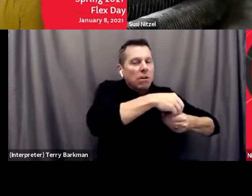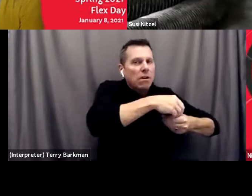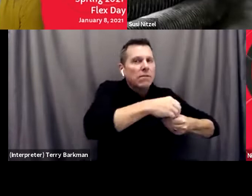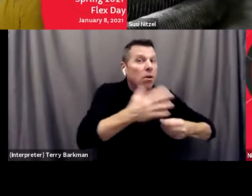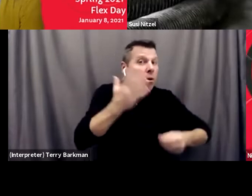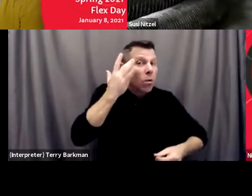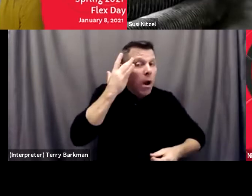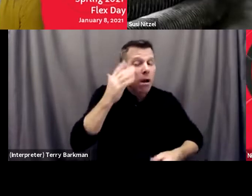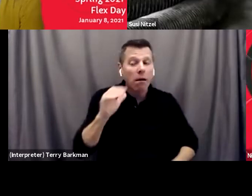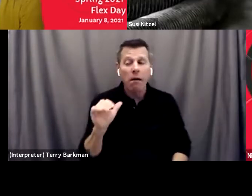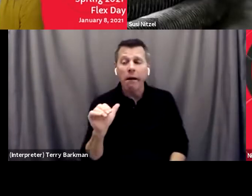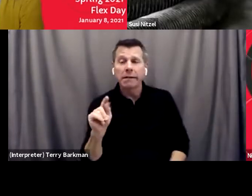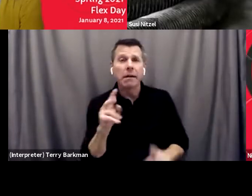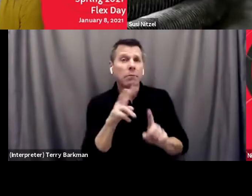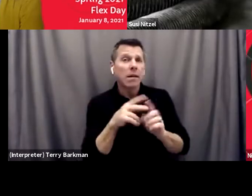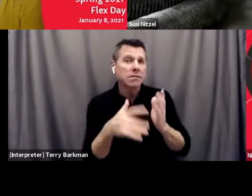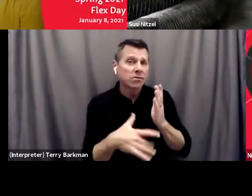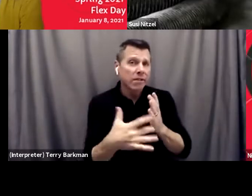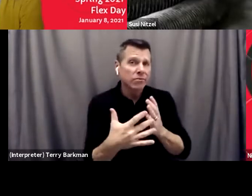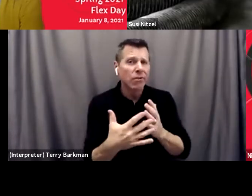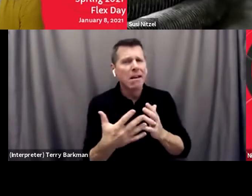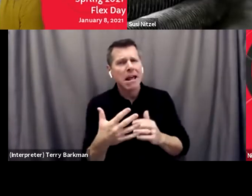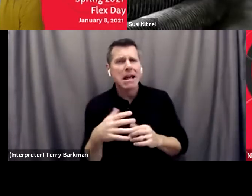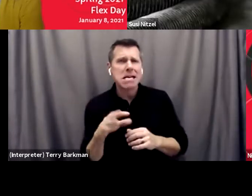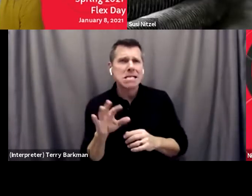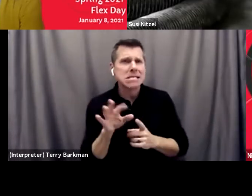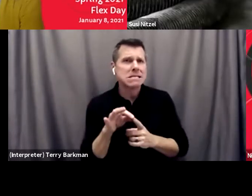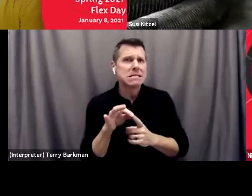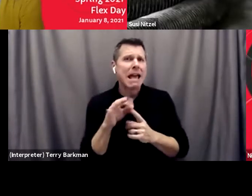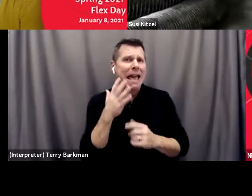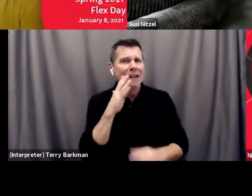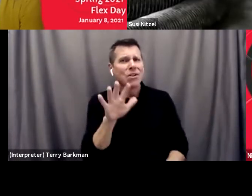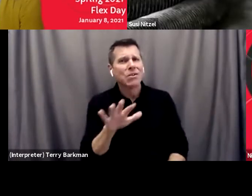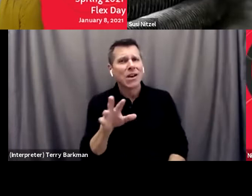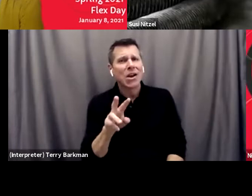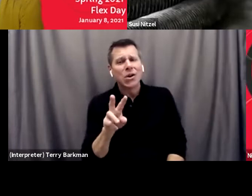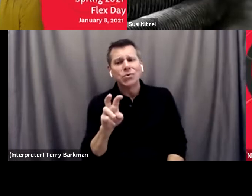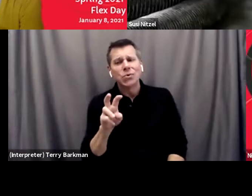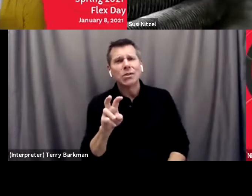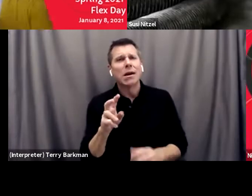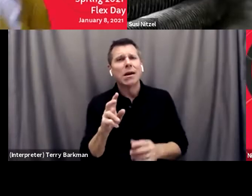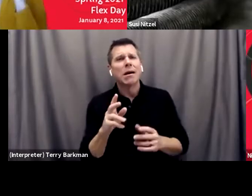Technology a little bit unique in the sense that I mean, I've got here almost 200 plus pieces of equipment, besides teaching that